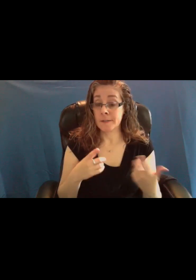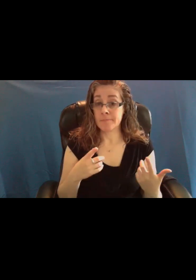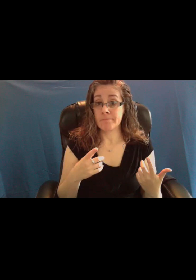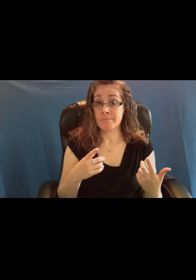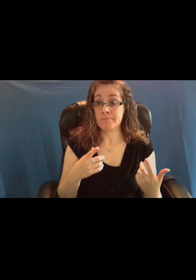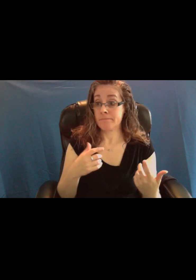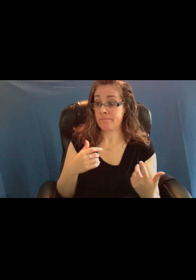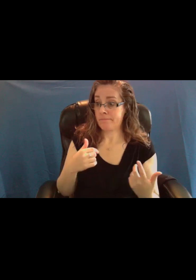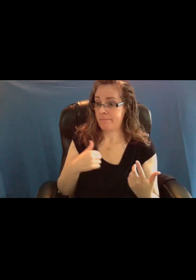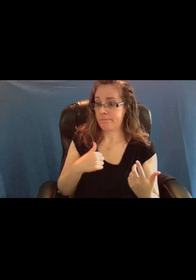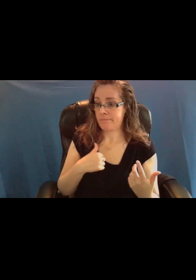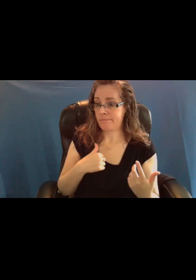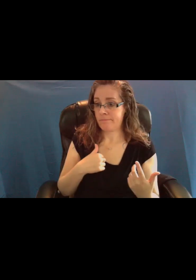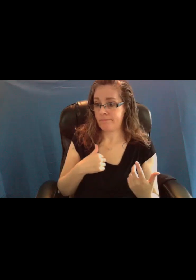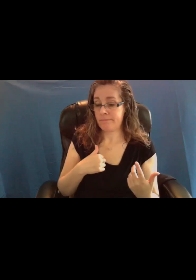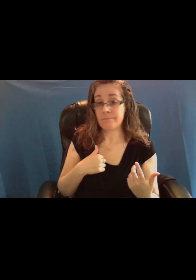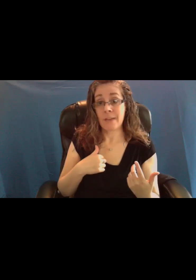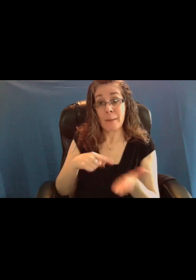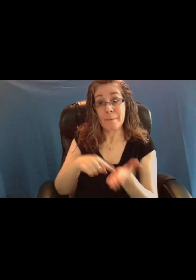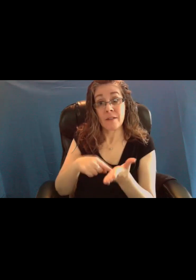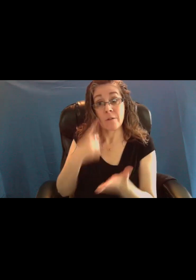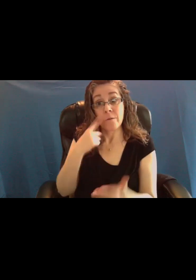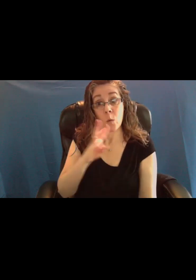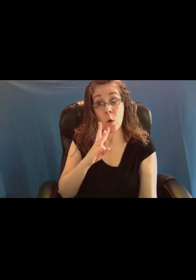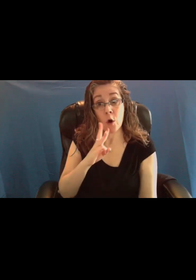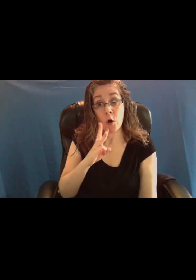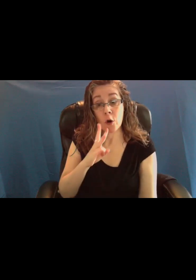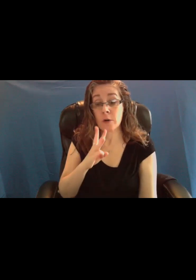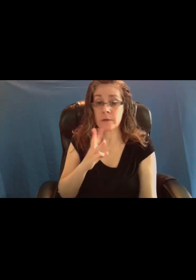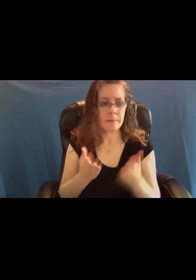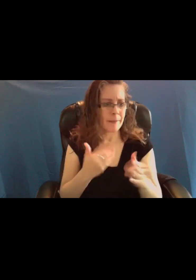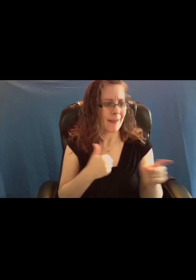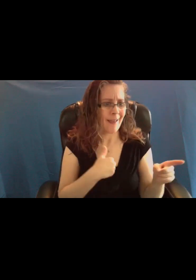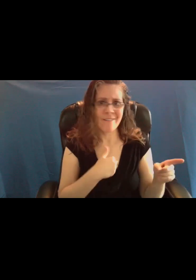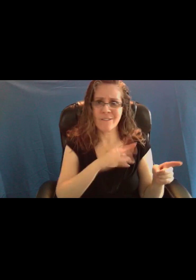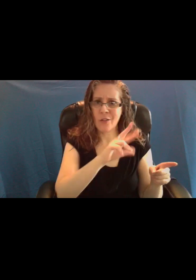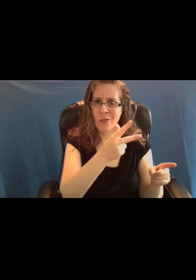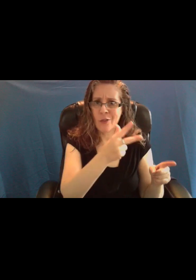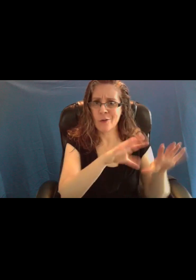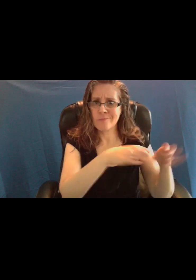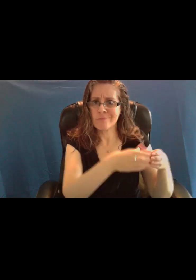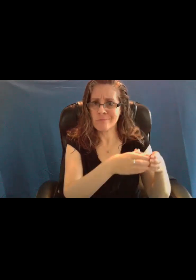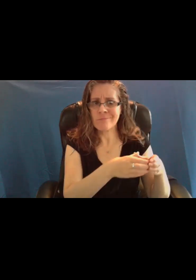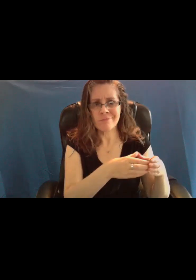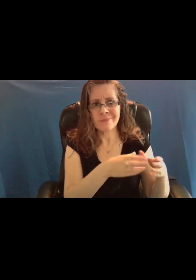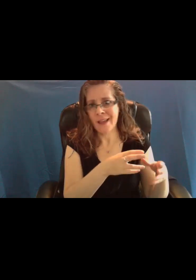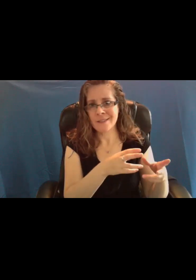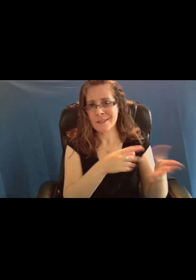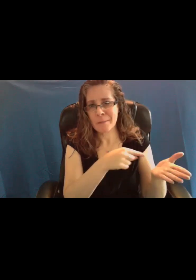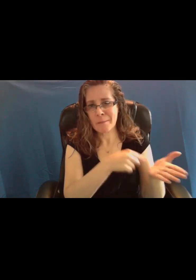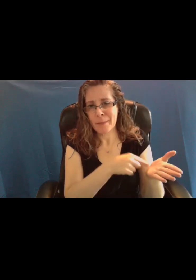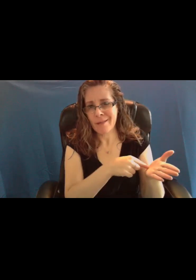to invoice people, and let's say a person who has a print disability,